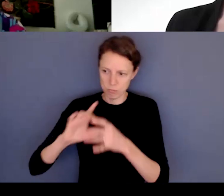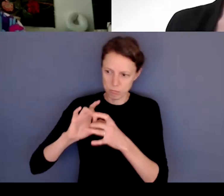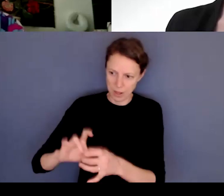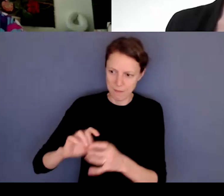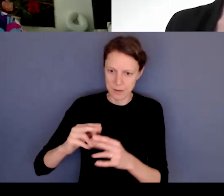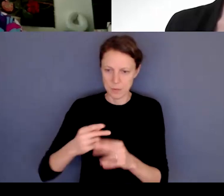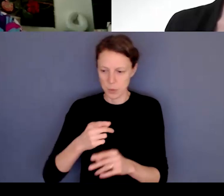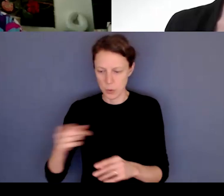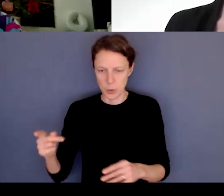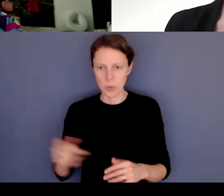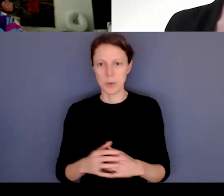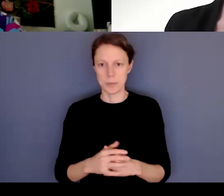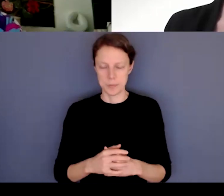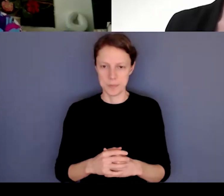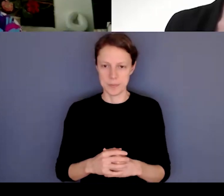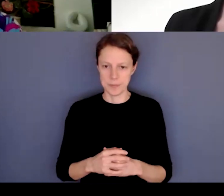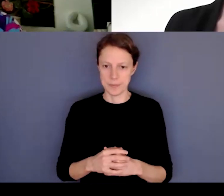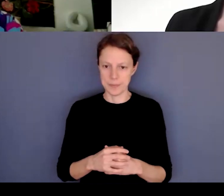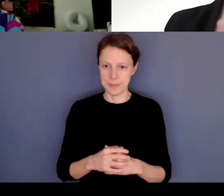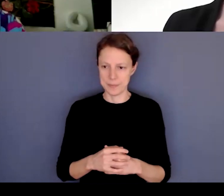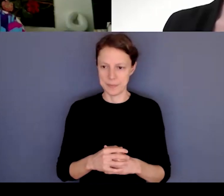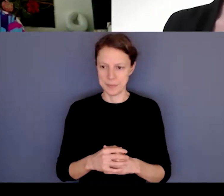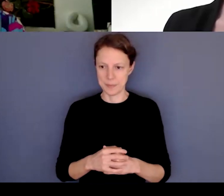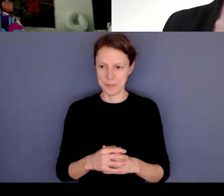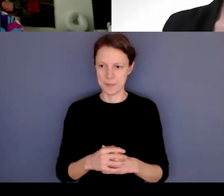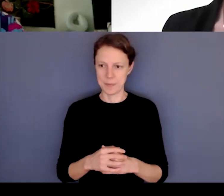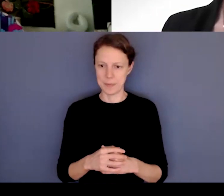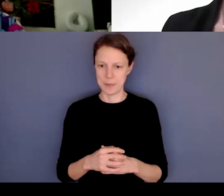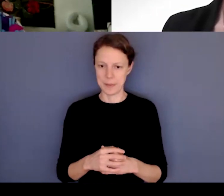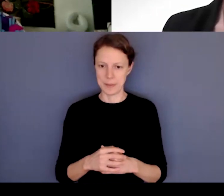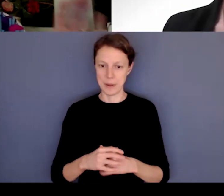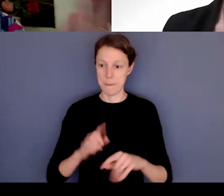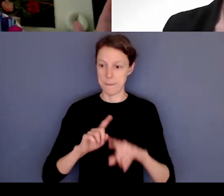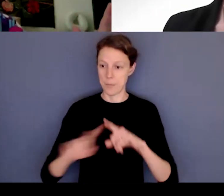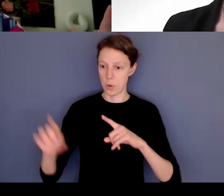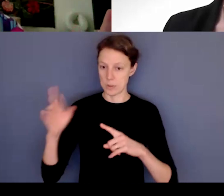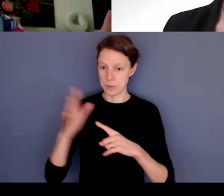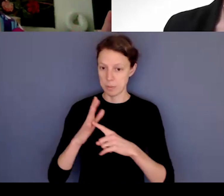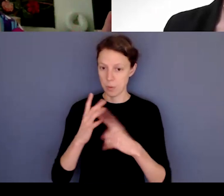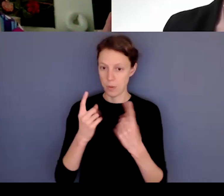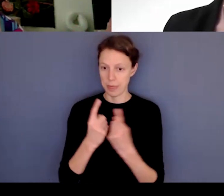you would love to hear about, please give us a shout and let us know. Most important thing, if everyone can grab your phone